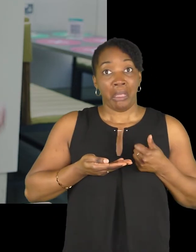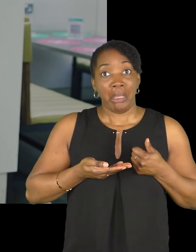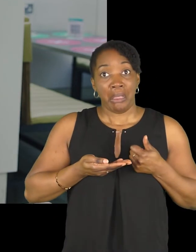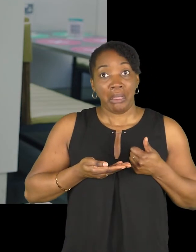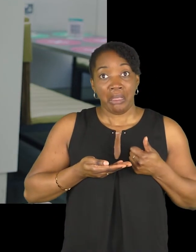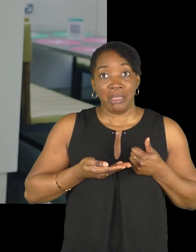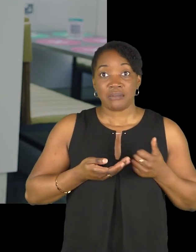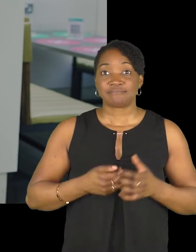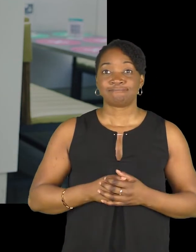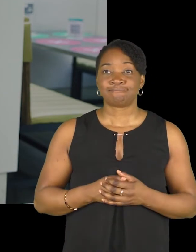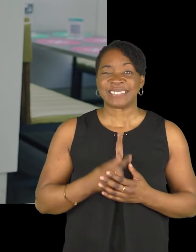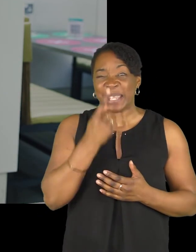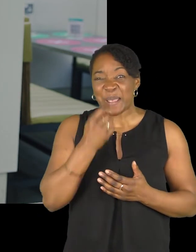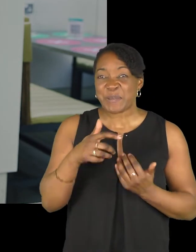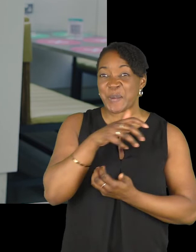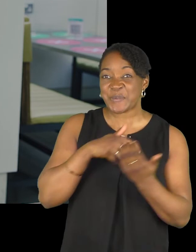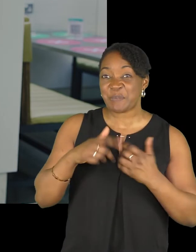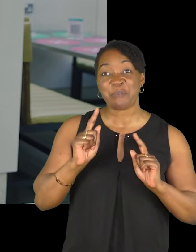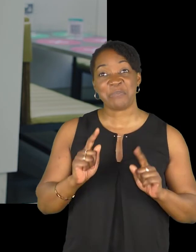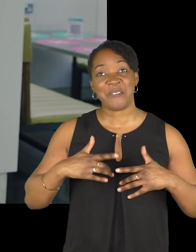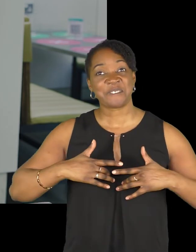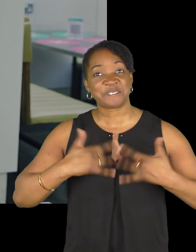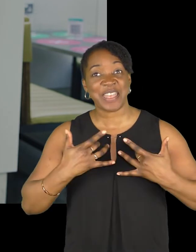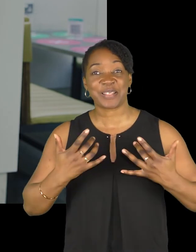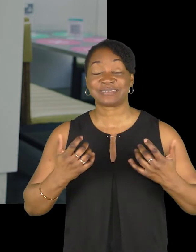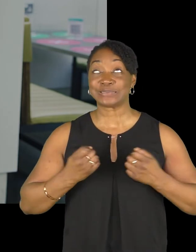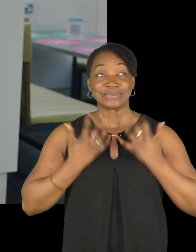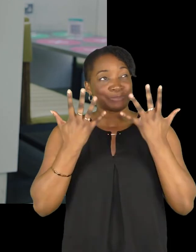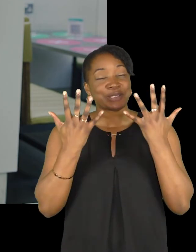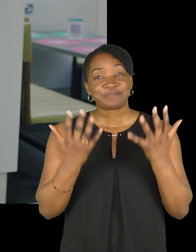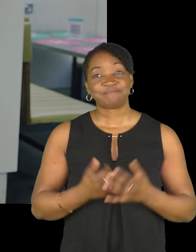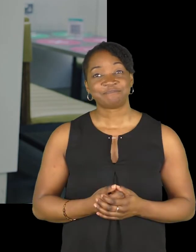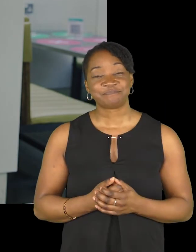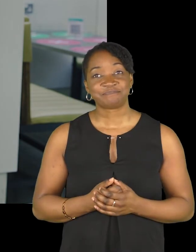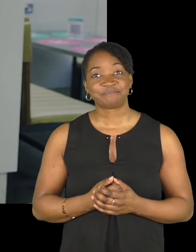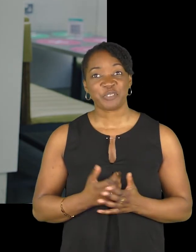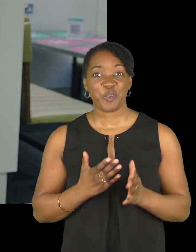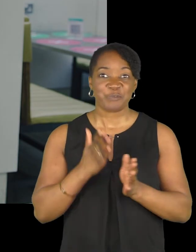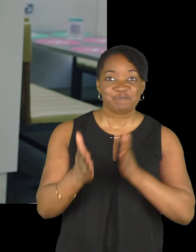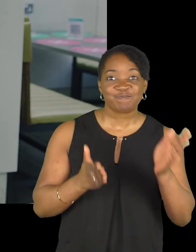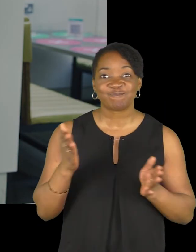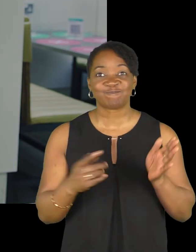It's complicated, but I feel really inspired by what people are doing and putting out there